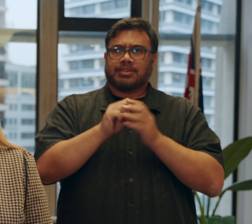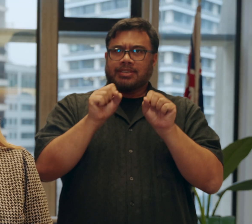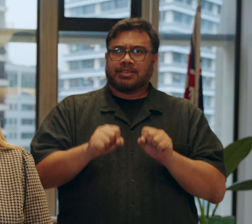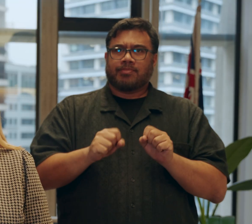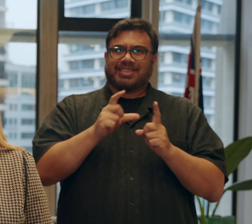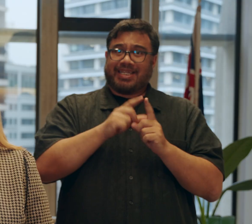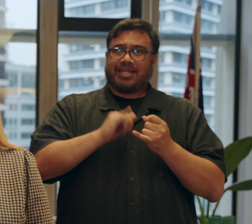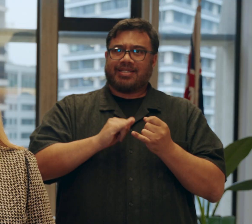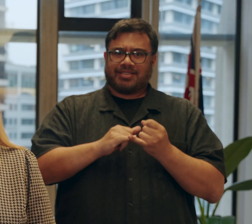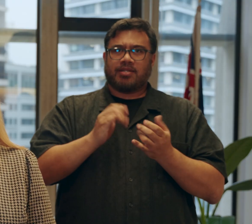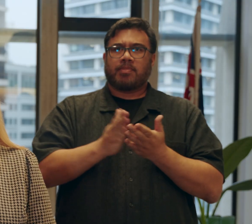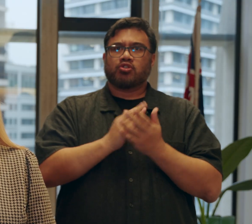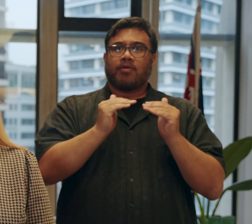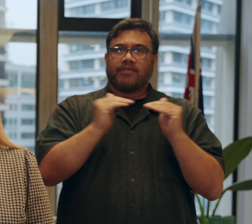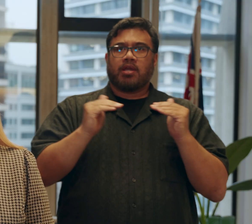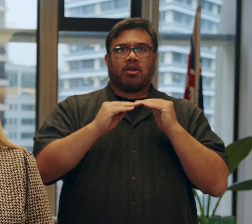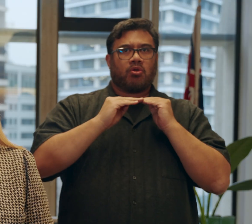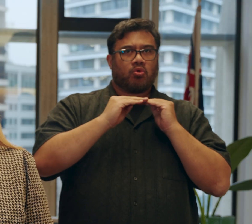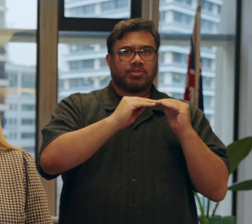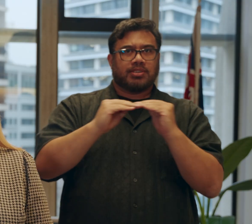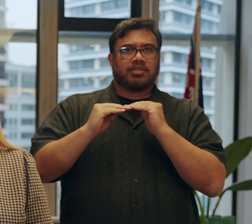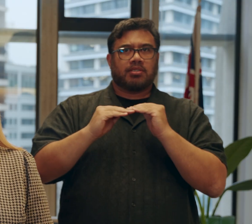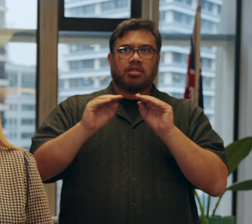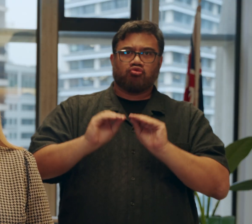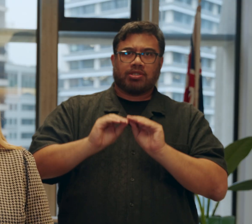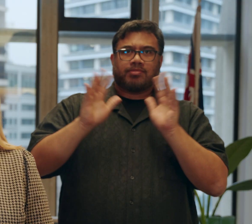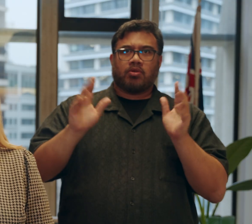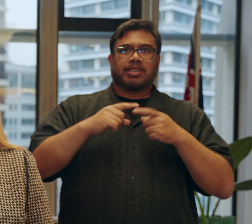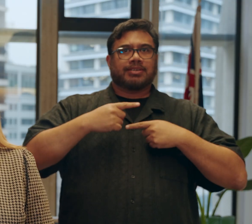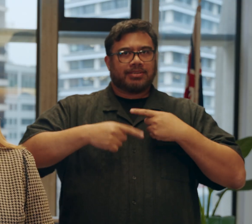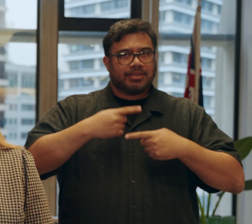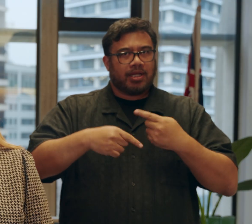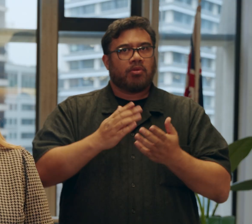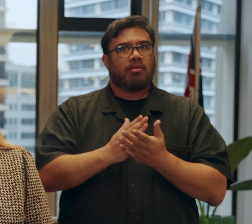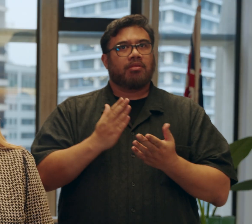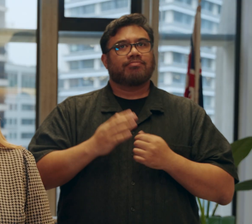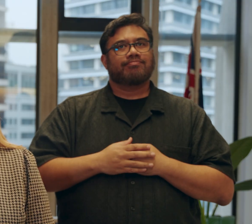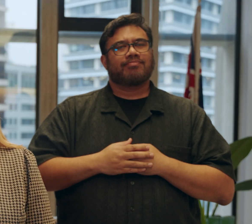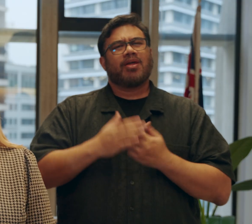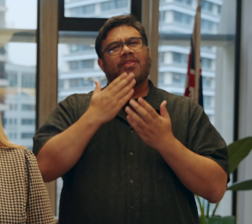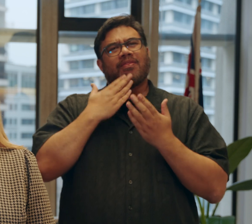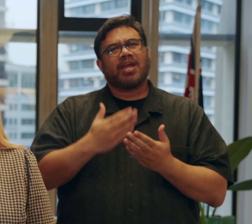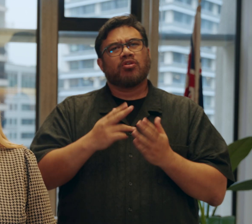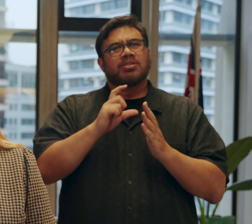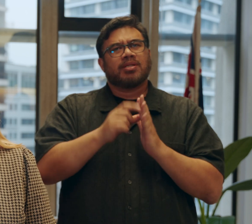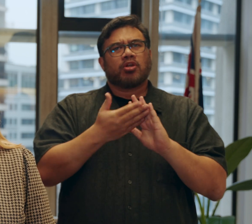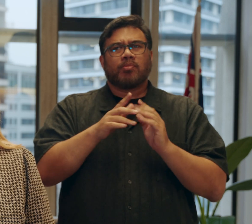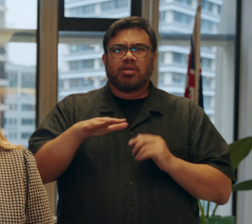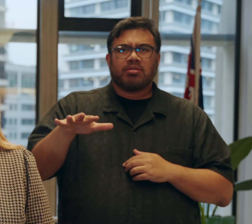that is fair, consistent, transparent and sustainable. I'd really like to thank the community